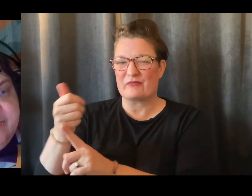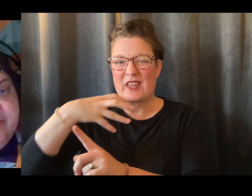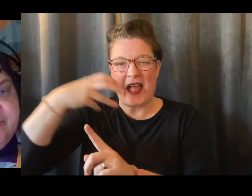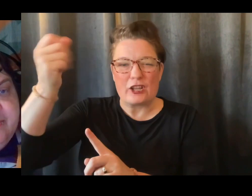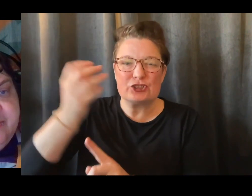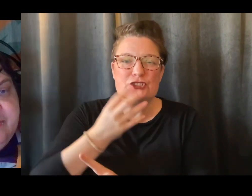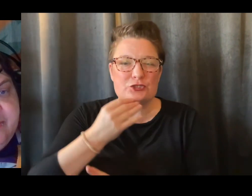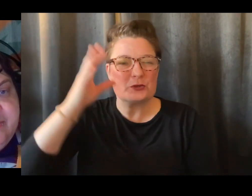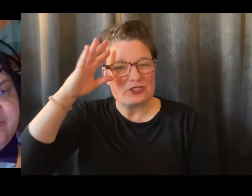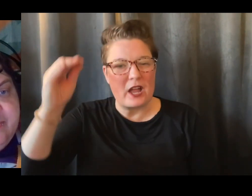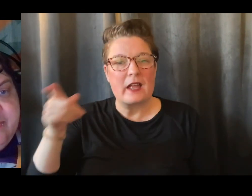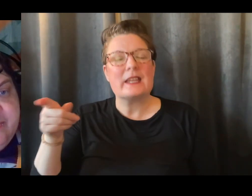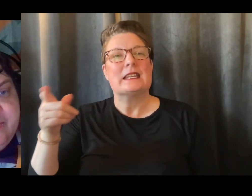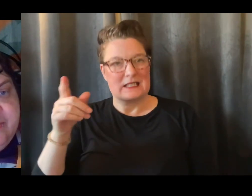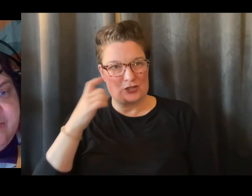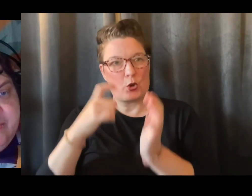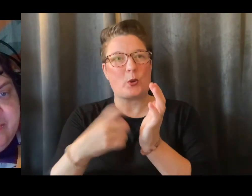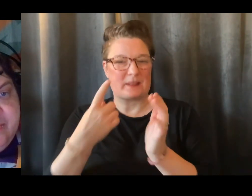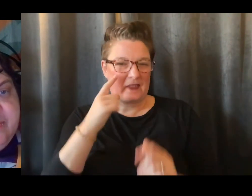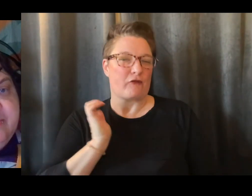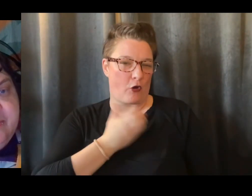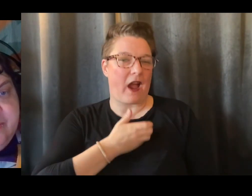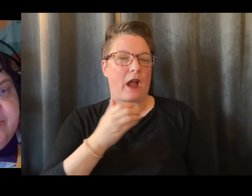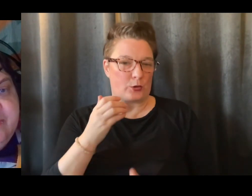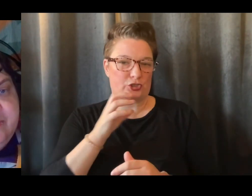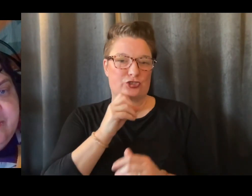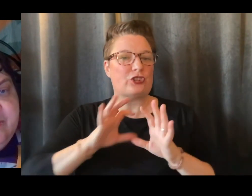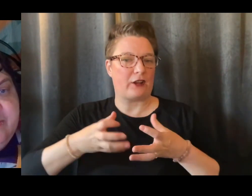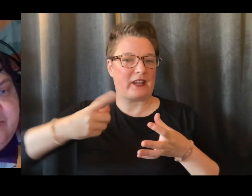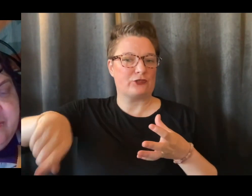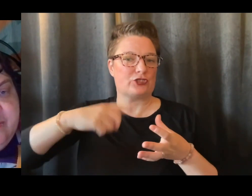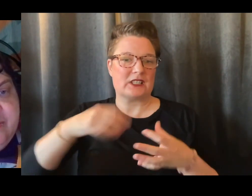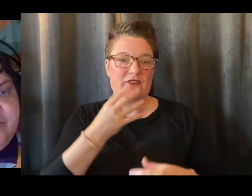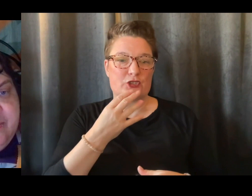generation of Jews that we weren't coming together the way that his generation